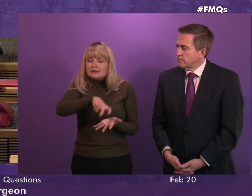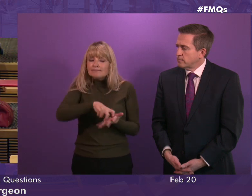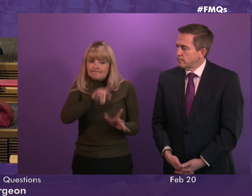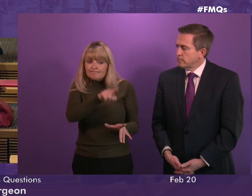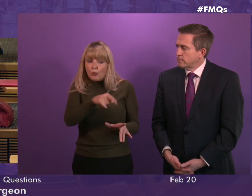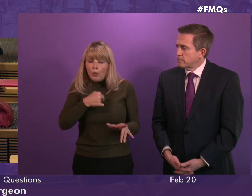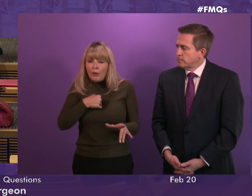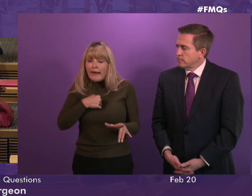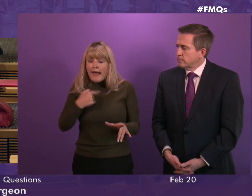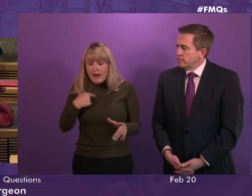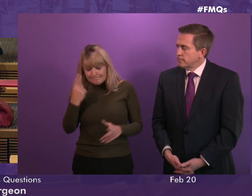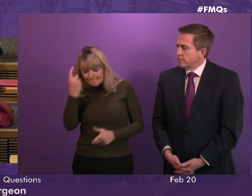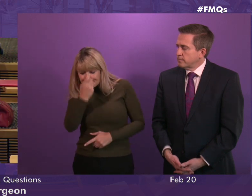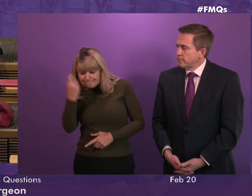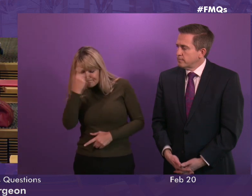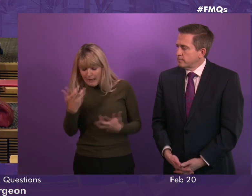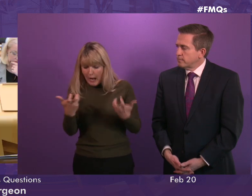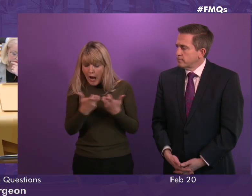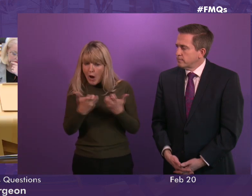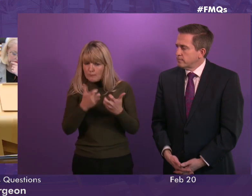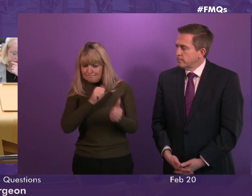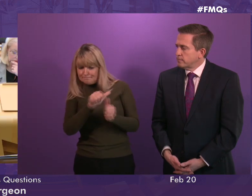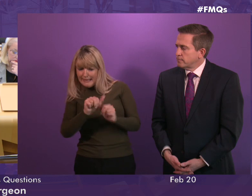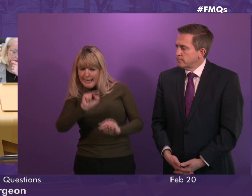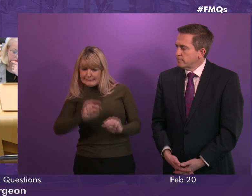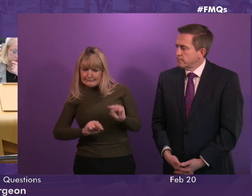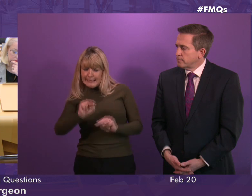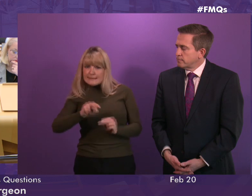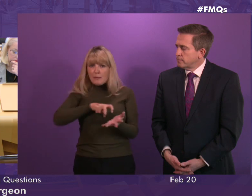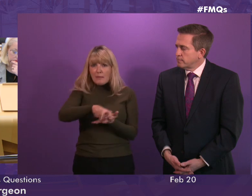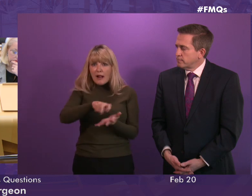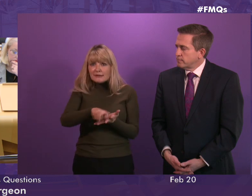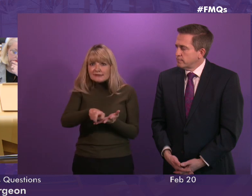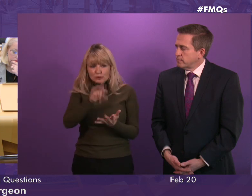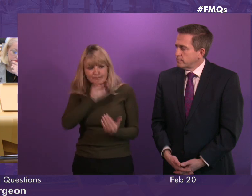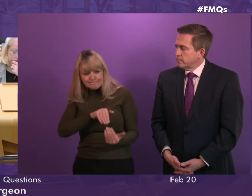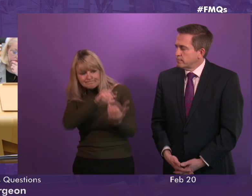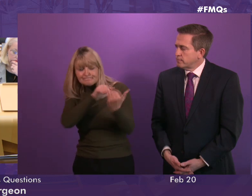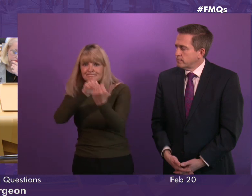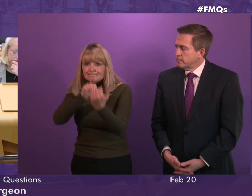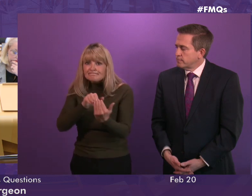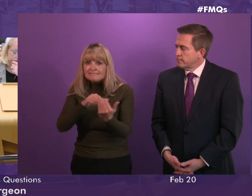how the Scottish Government can better assess mobility to meet peoples’ needs than is done currently.